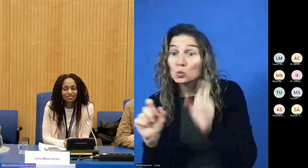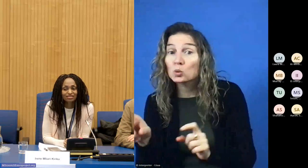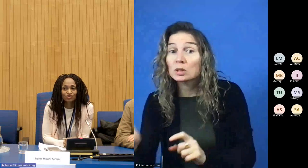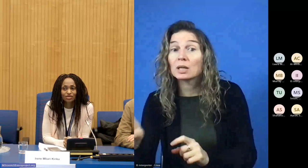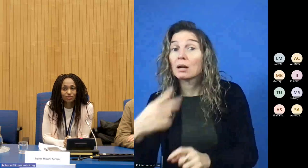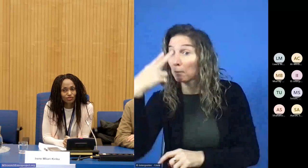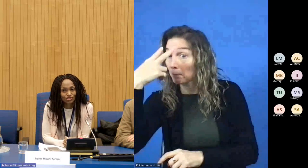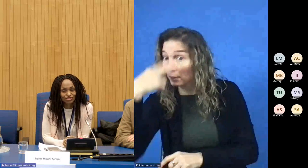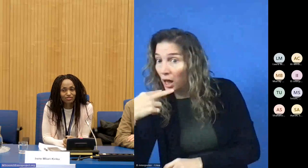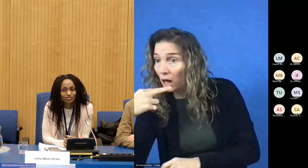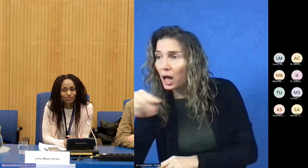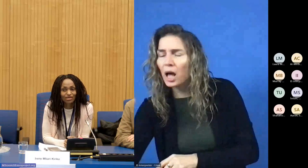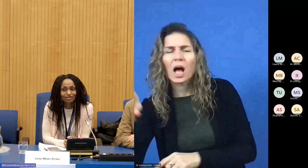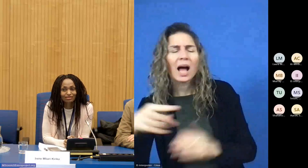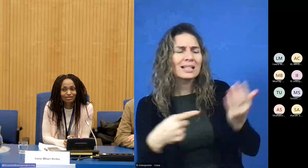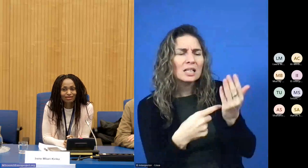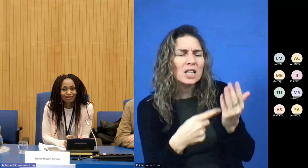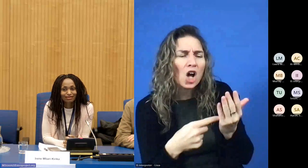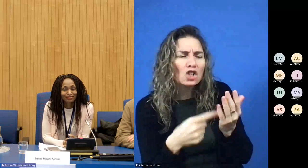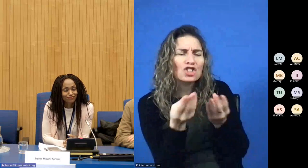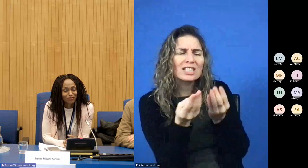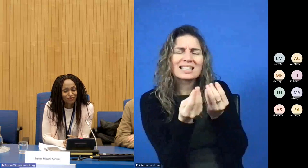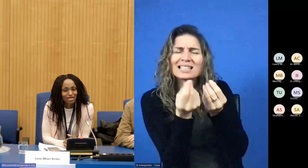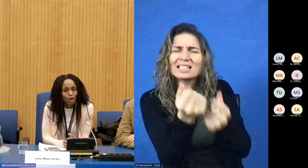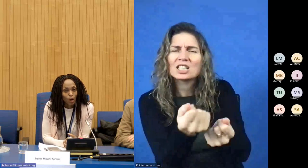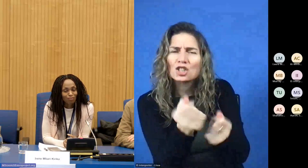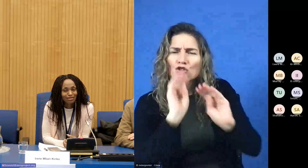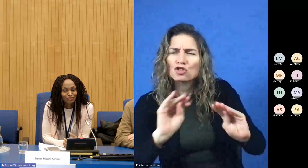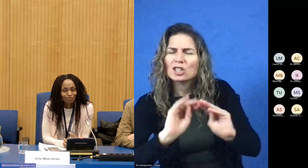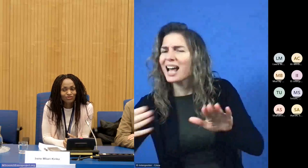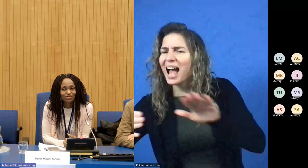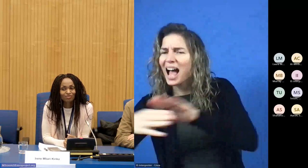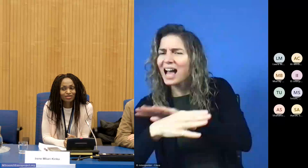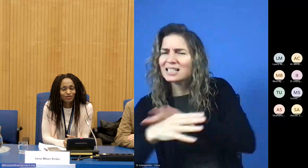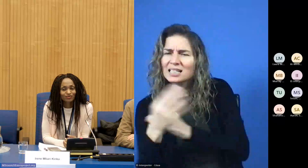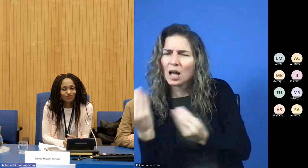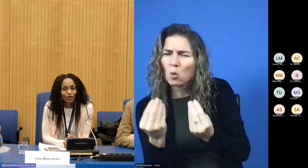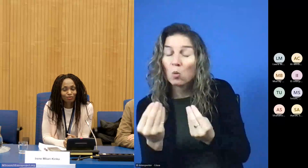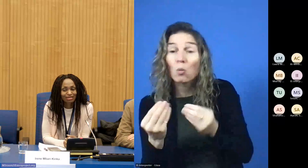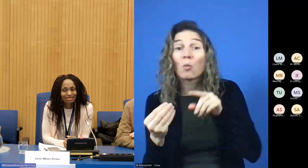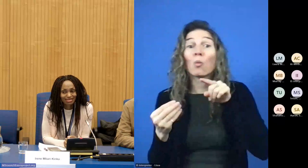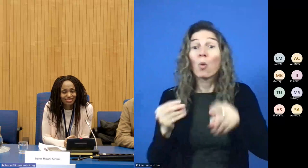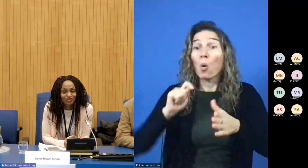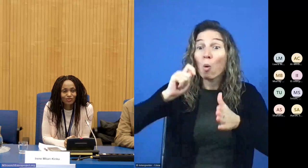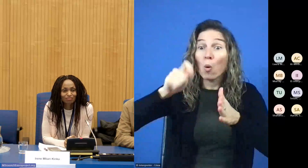access to technology and skills training. It's a very complex project, but not very complicated to